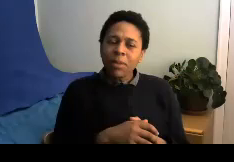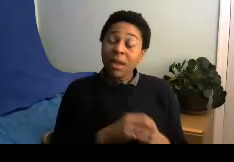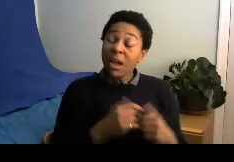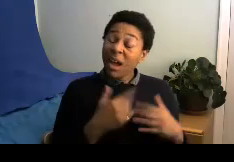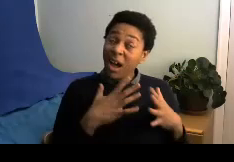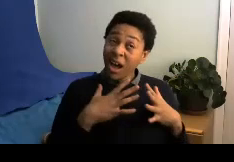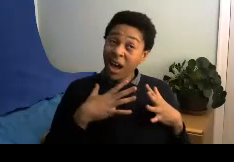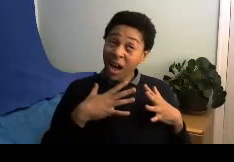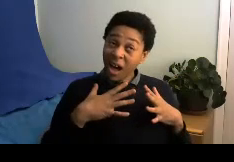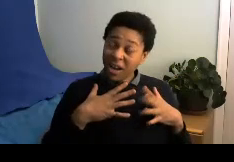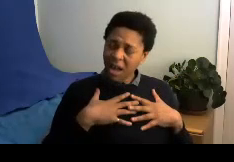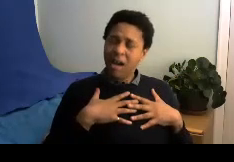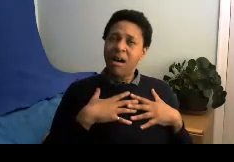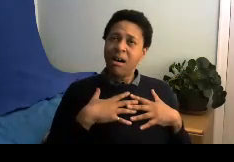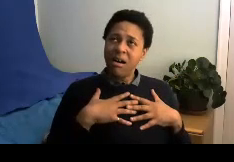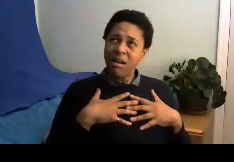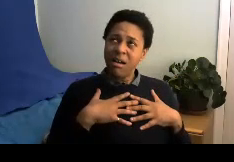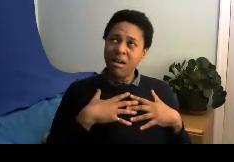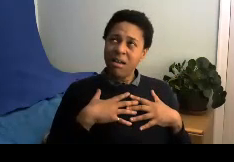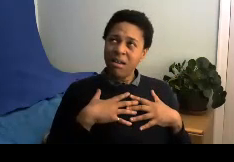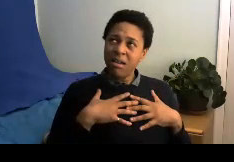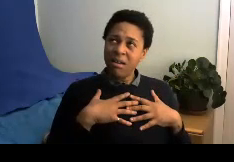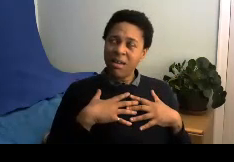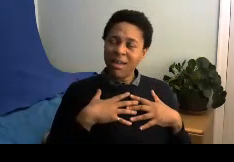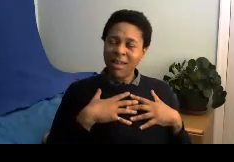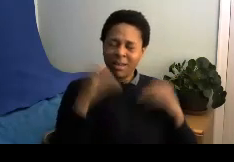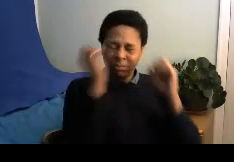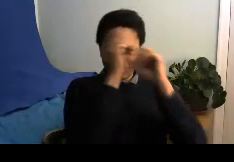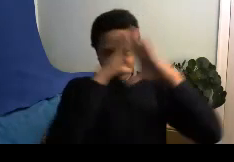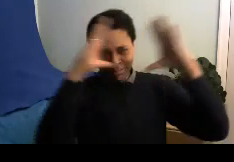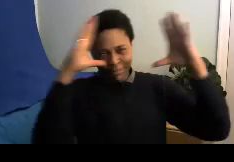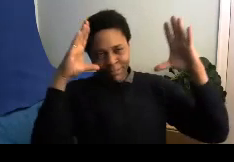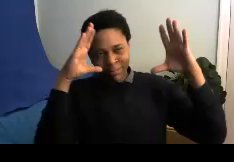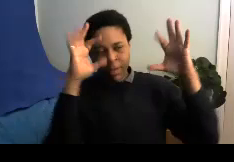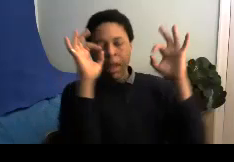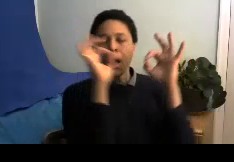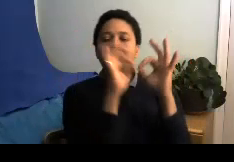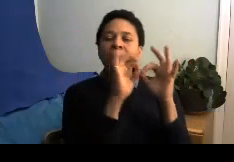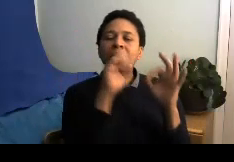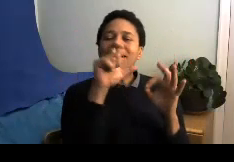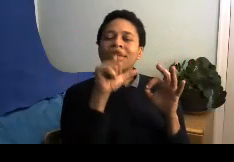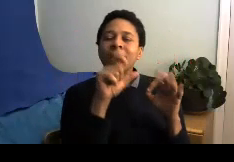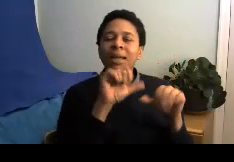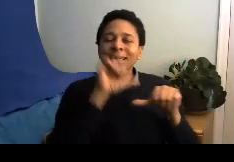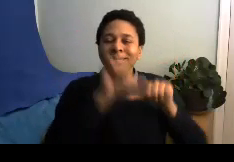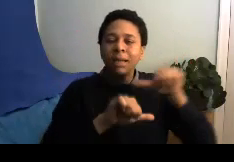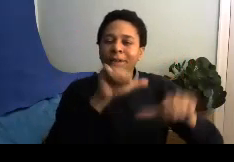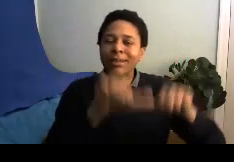visualise this kind of really lavish BBC series. So there's a very middle-class think to say, there has to be a BBC series or